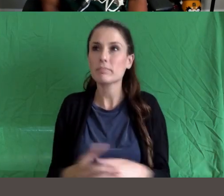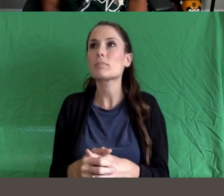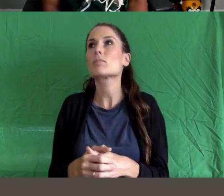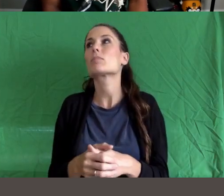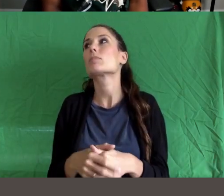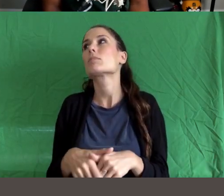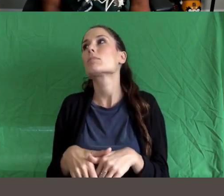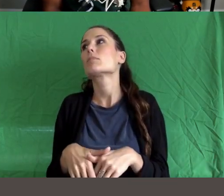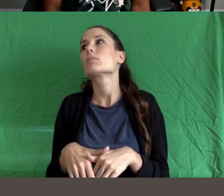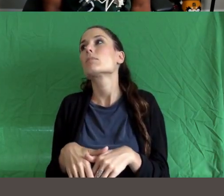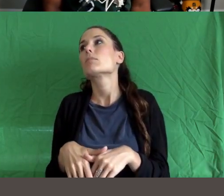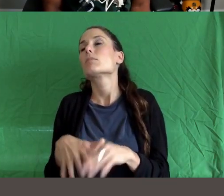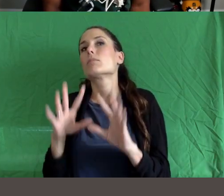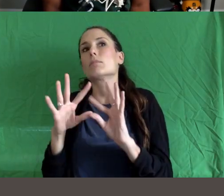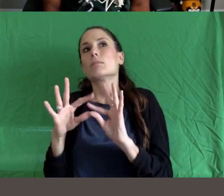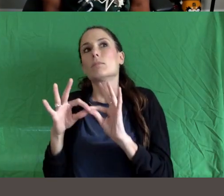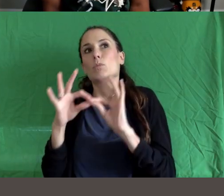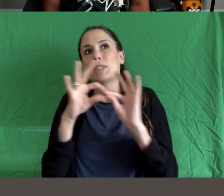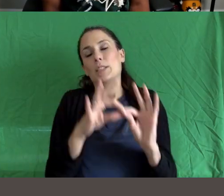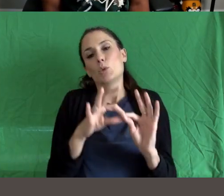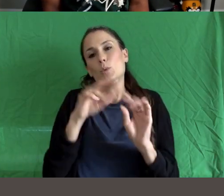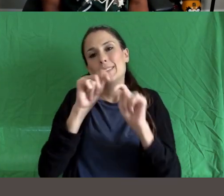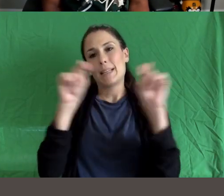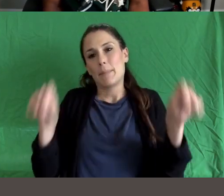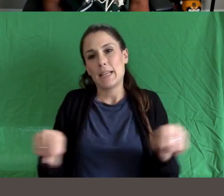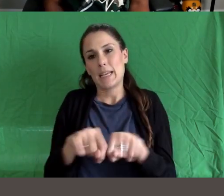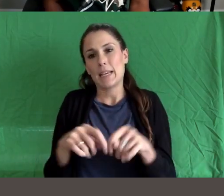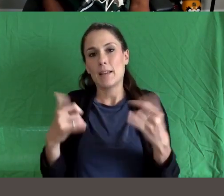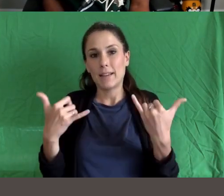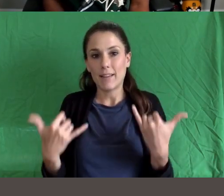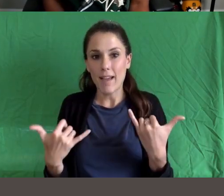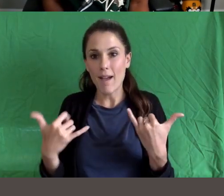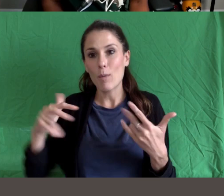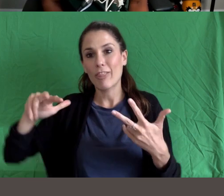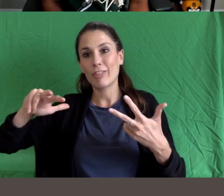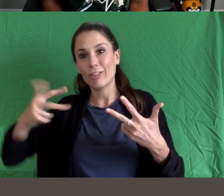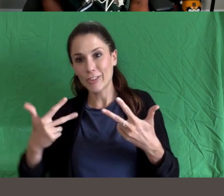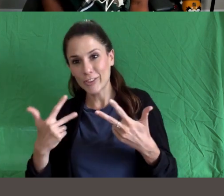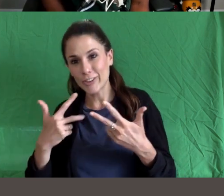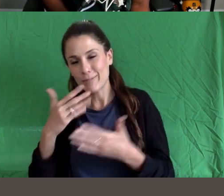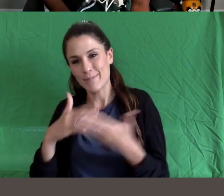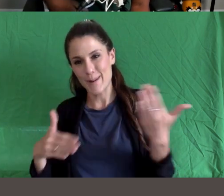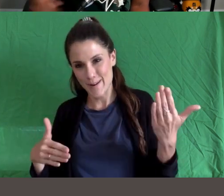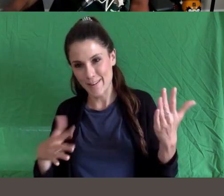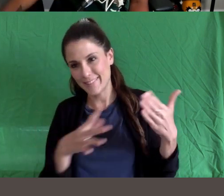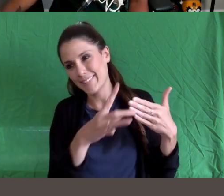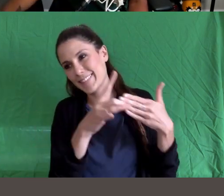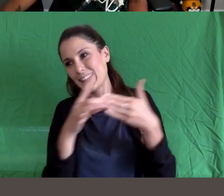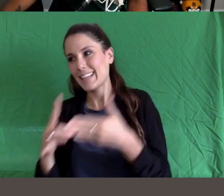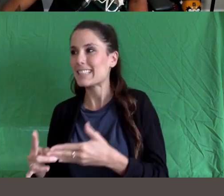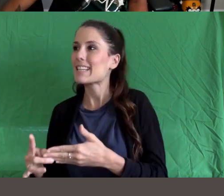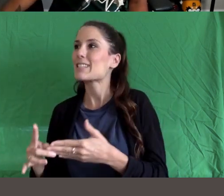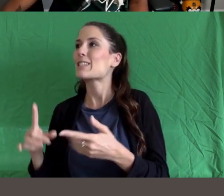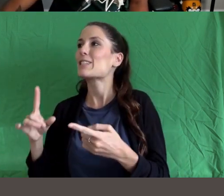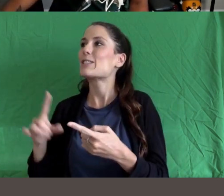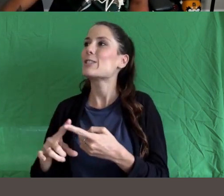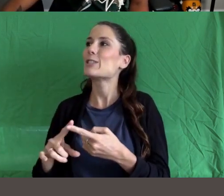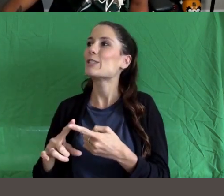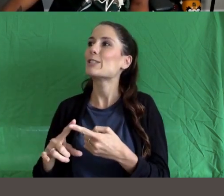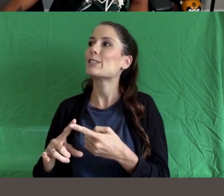And speaking of templating, I think this can take us into our third section which is probably